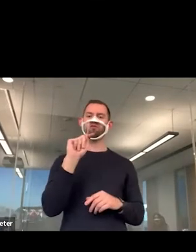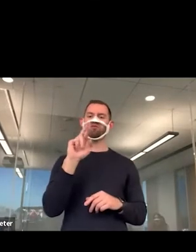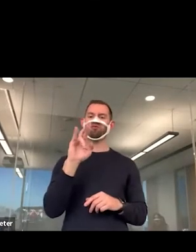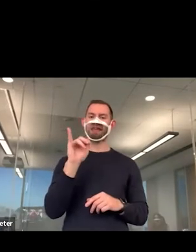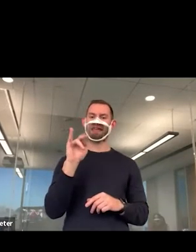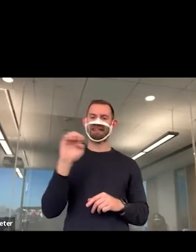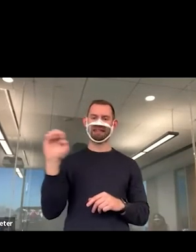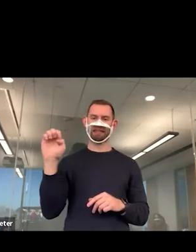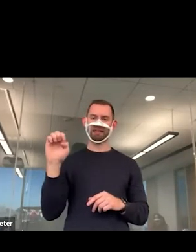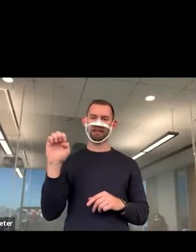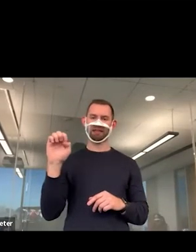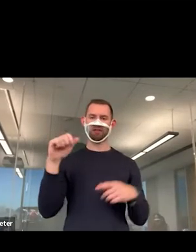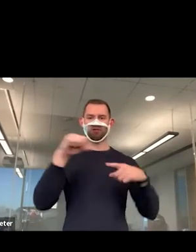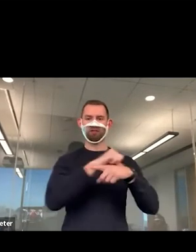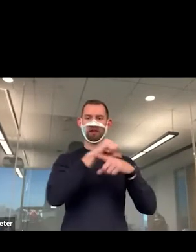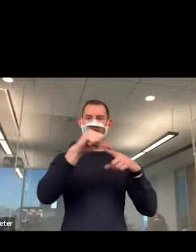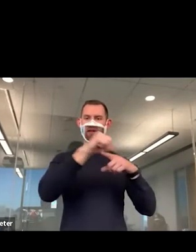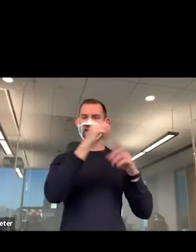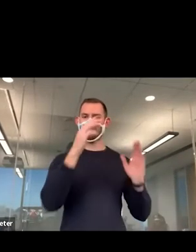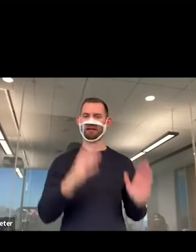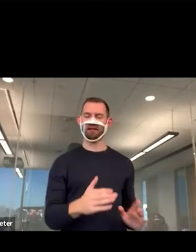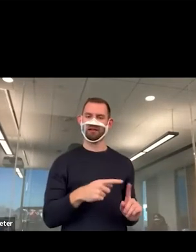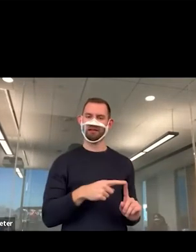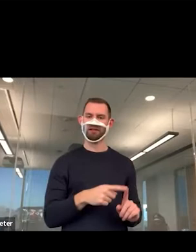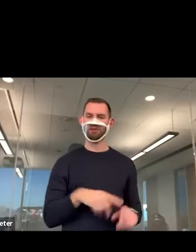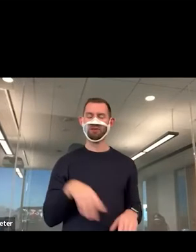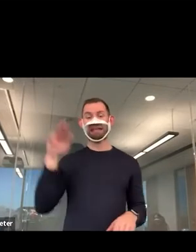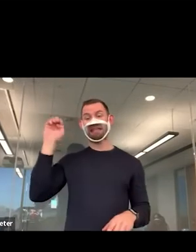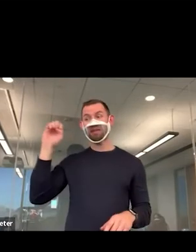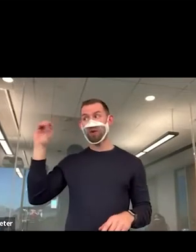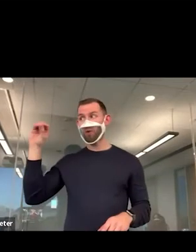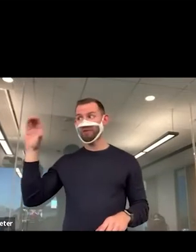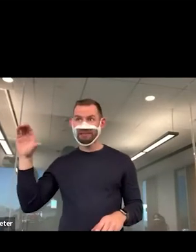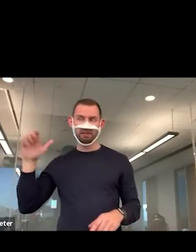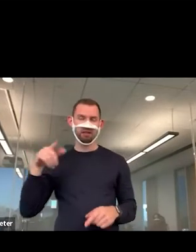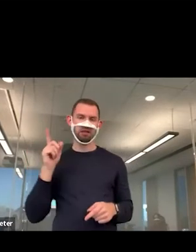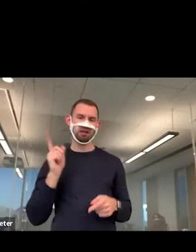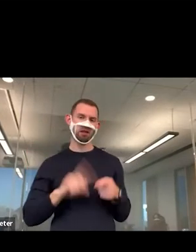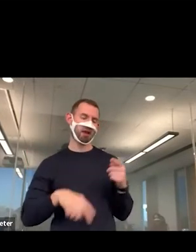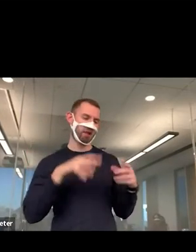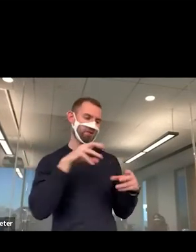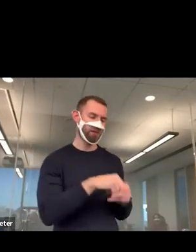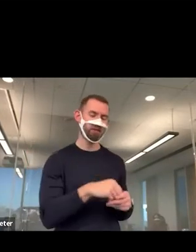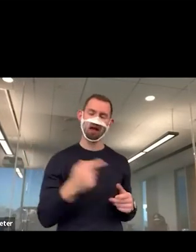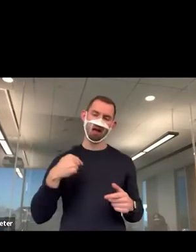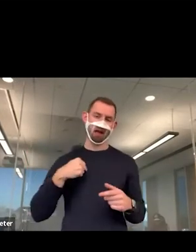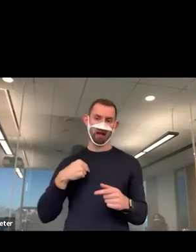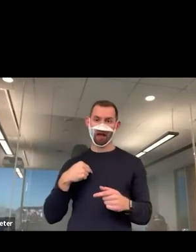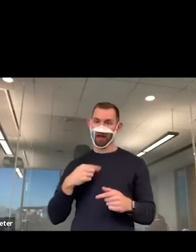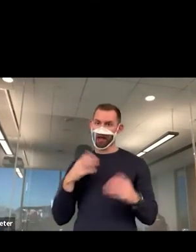eeoc supposedly couldn't touch them i was going to do something i don't know what but i was going to